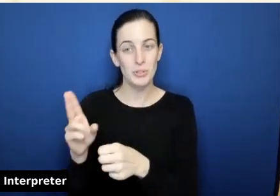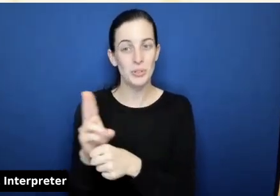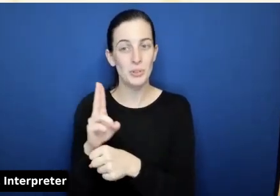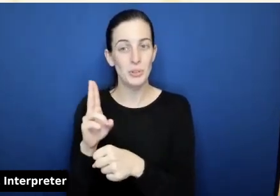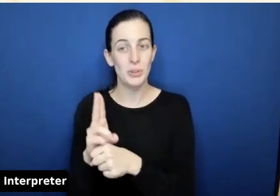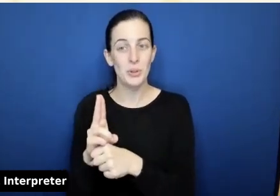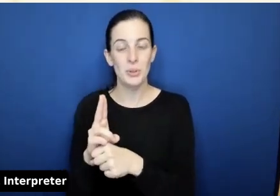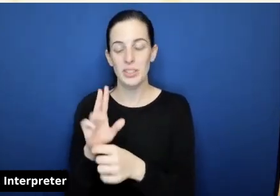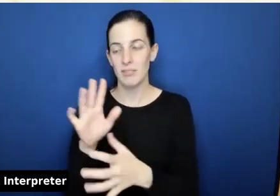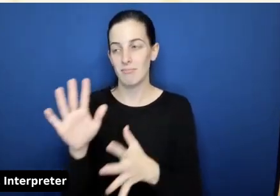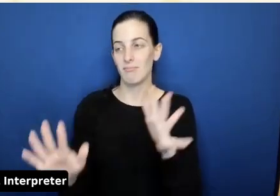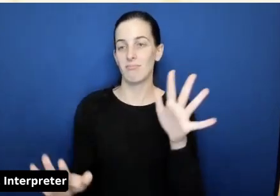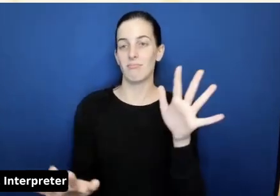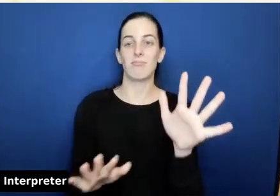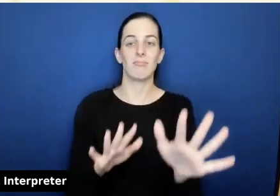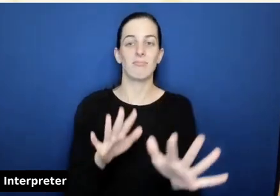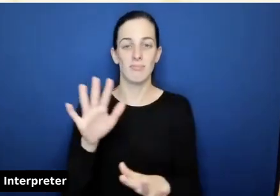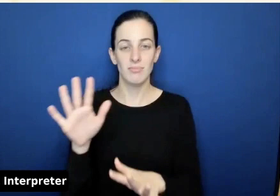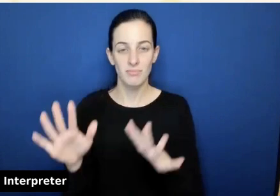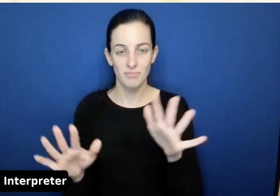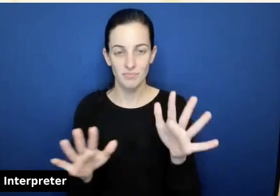and it will drastically reduce the usability.